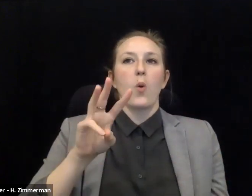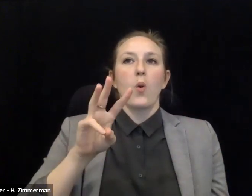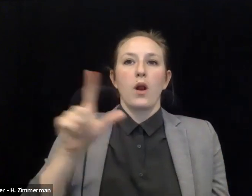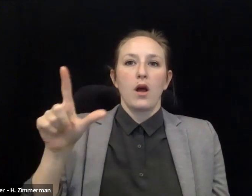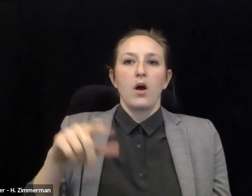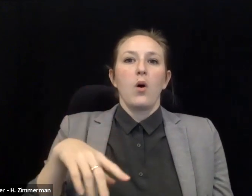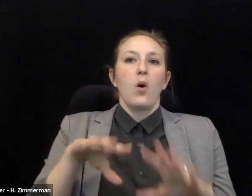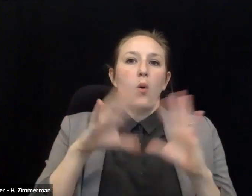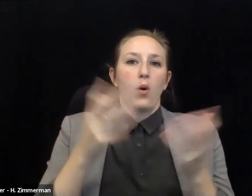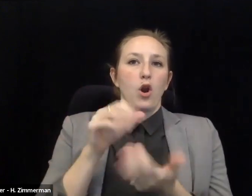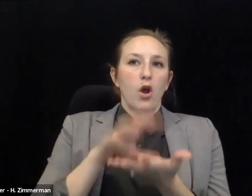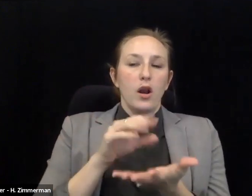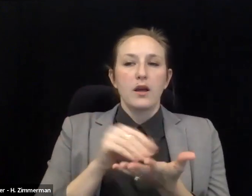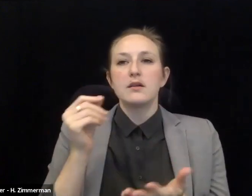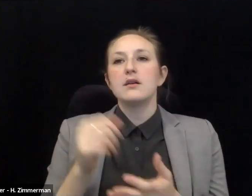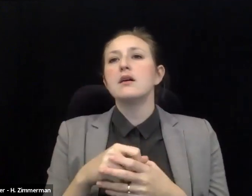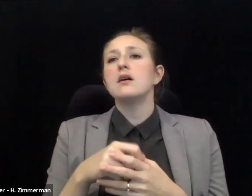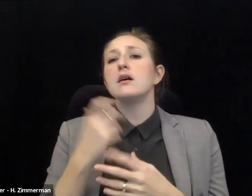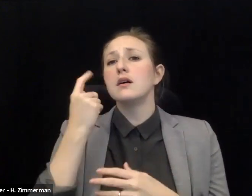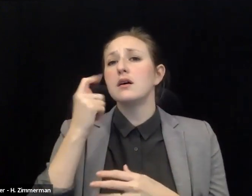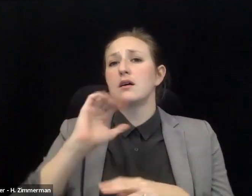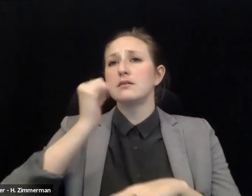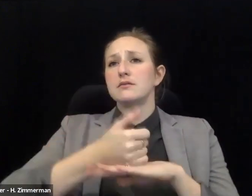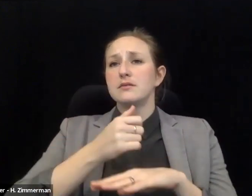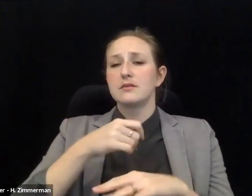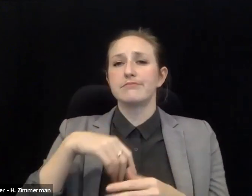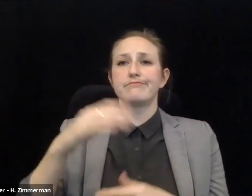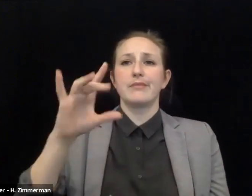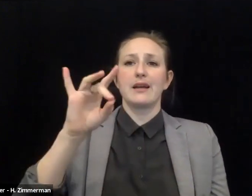for those that don't know we're founded eighty-five years ago on the belief that international